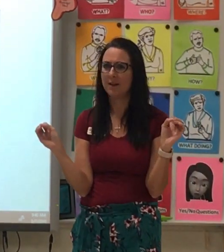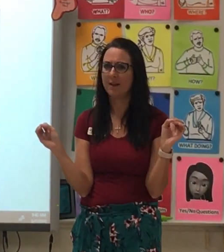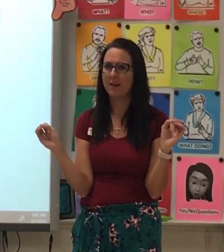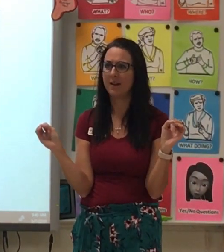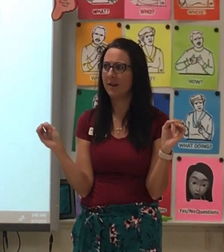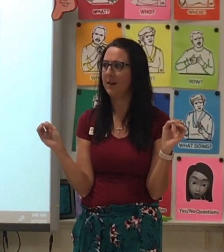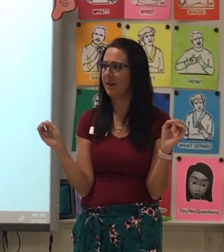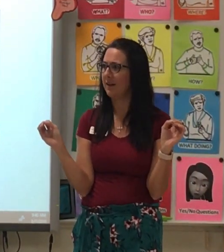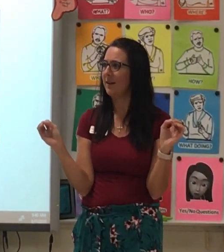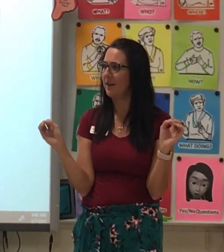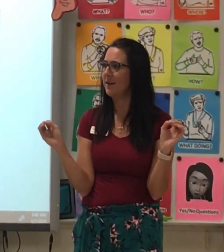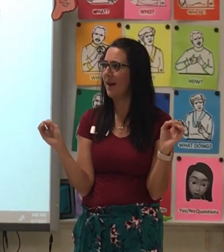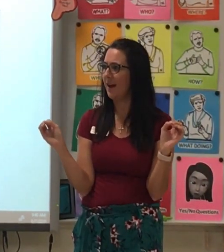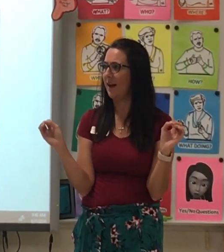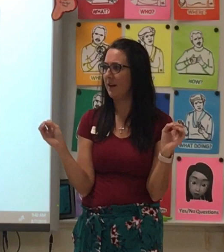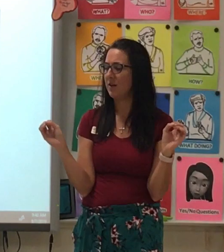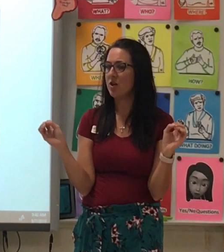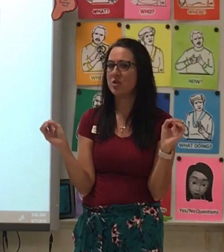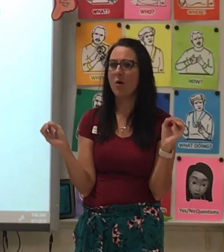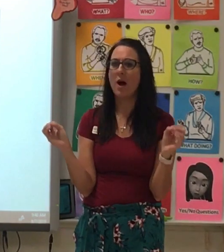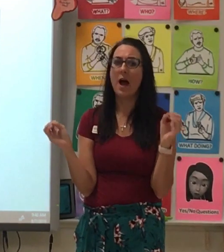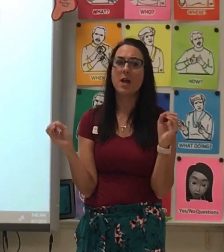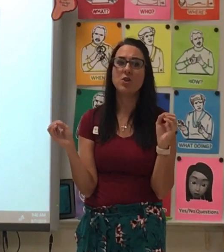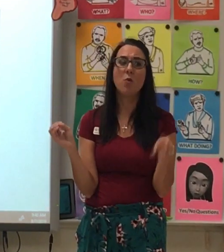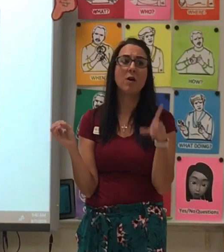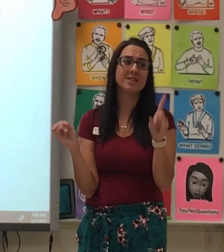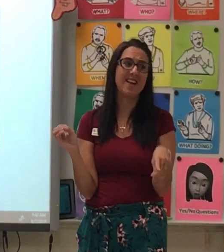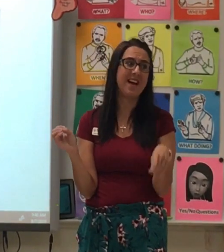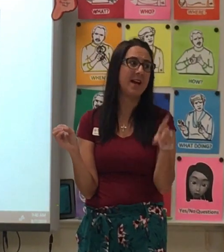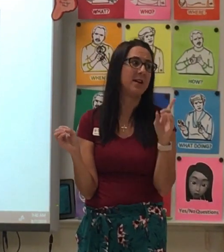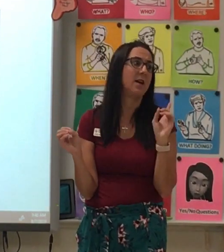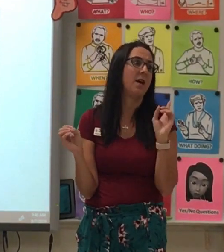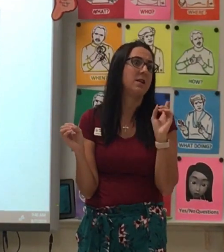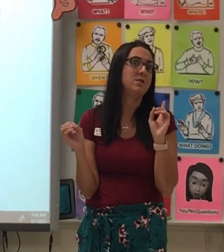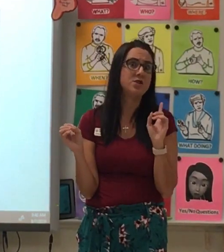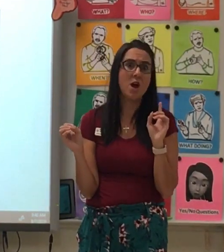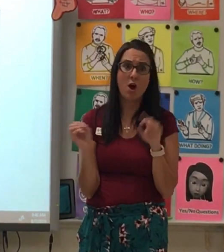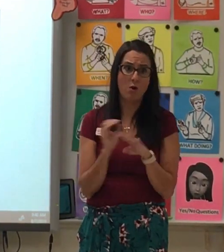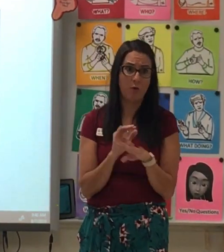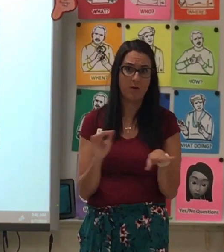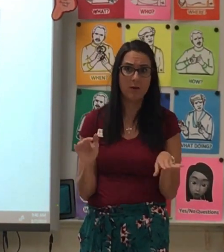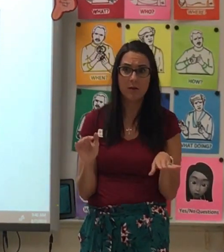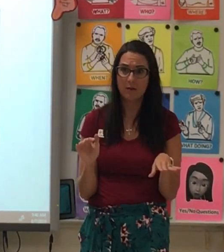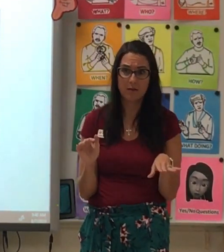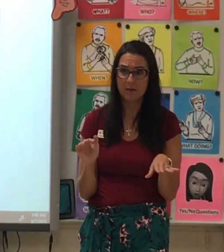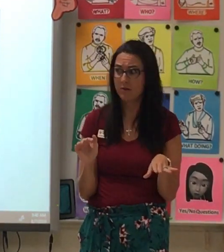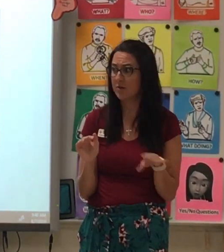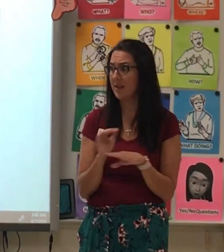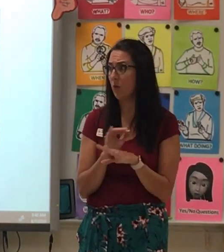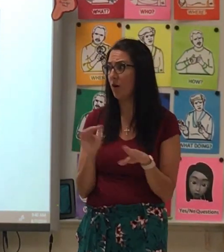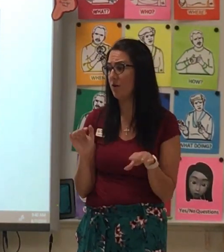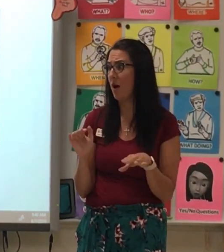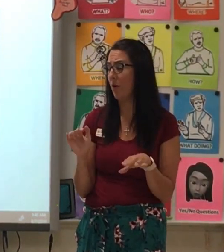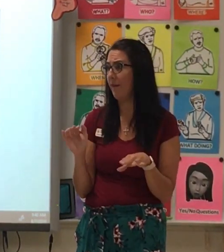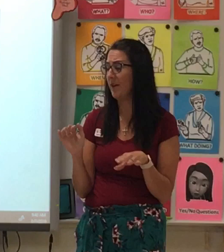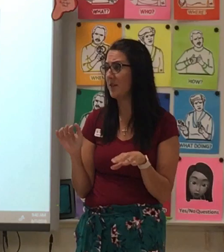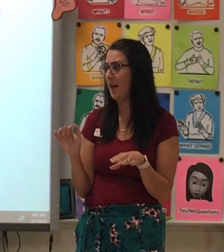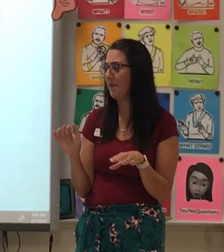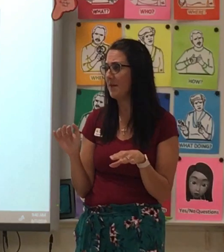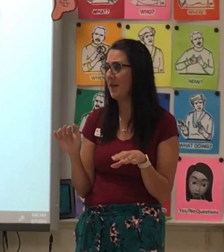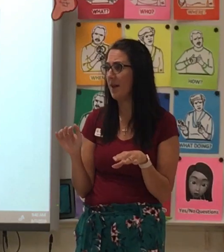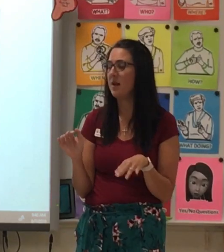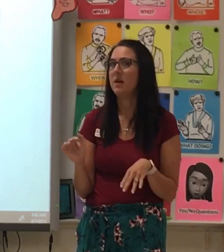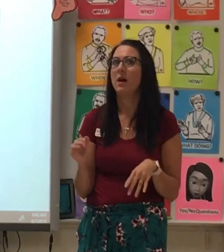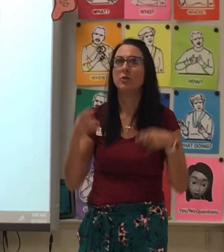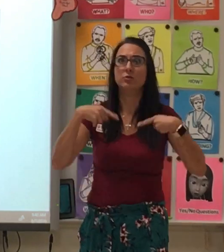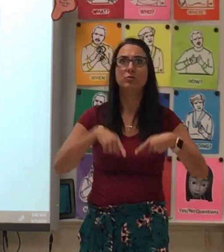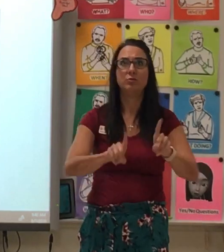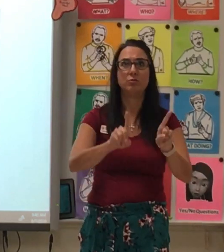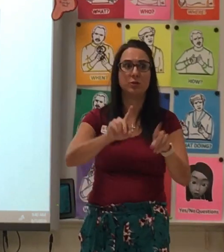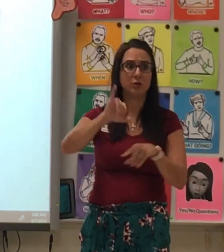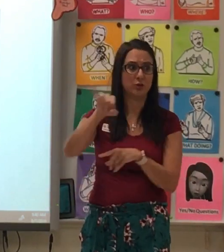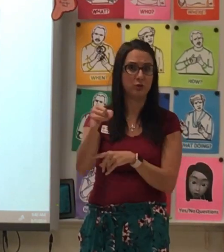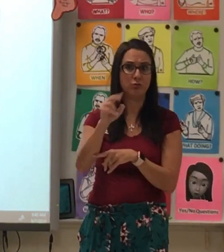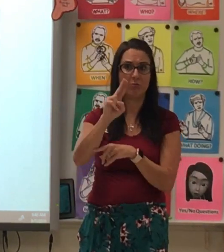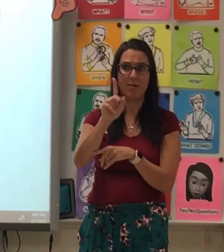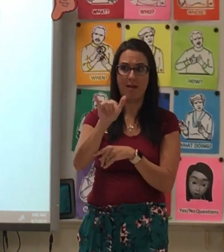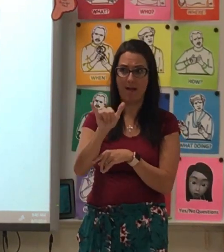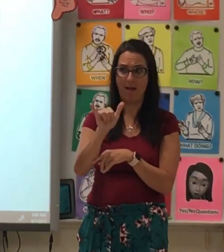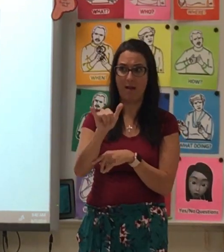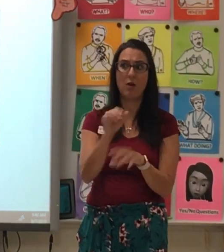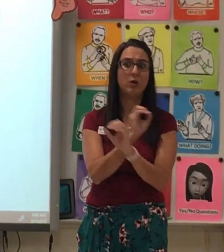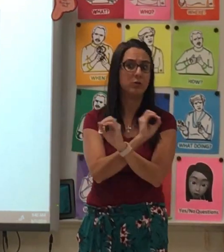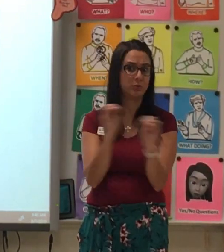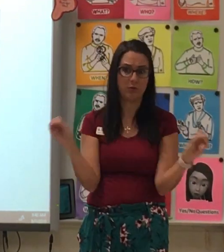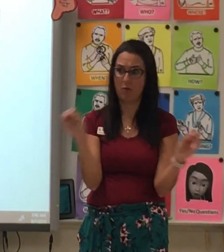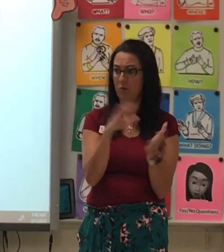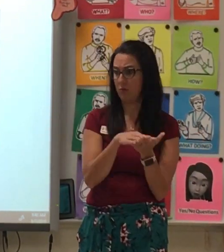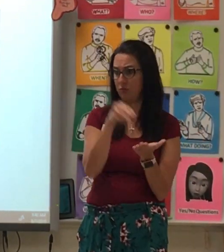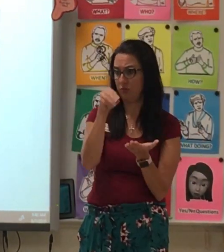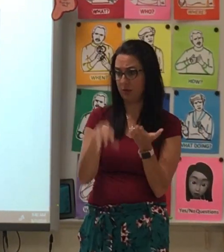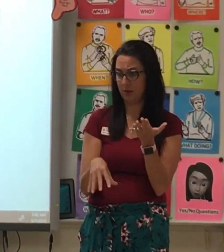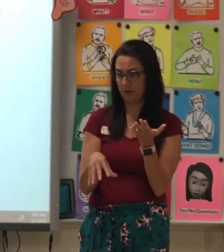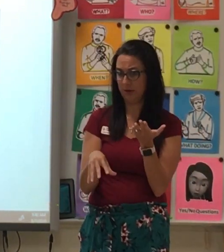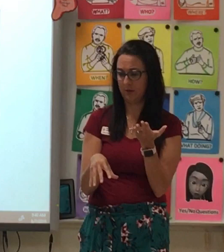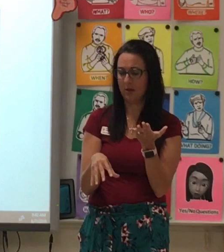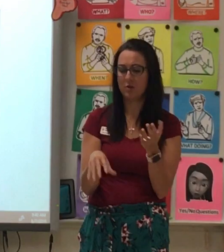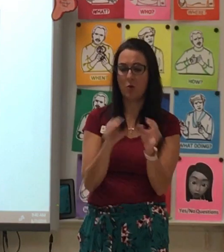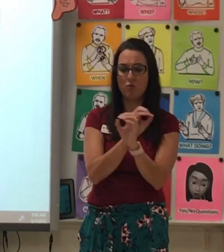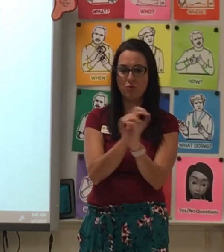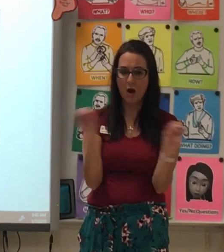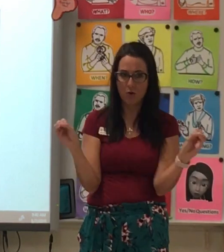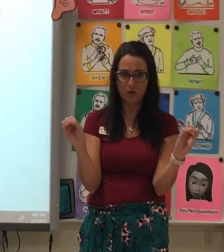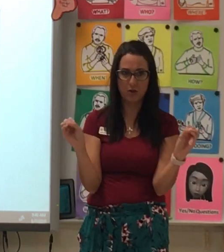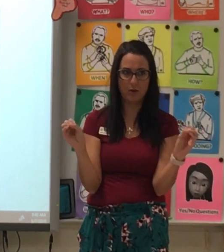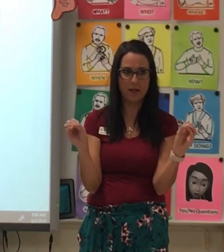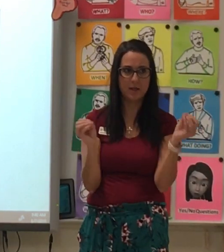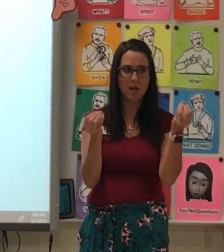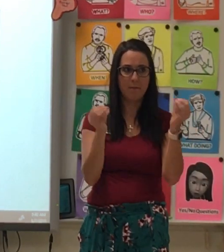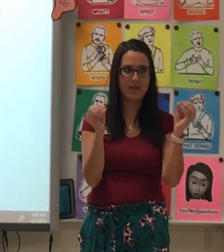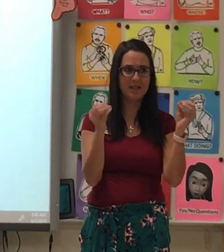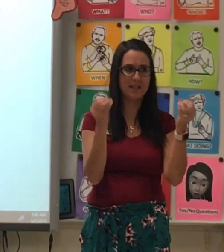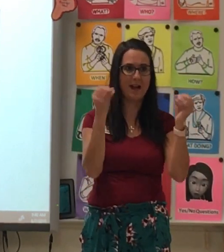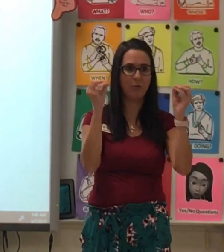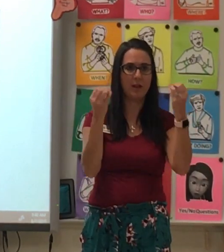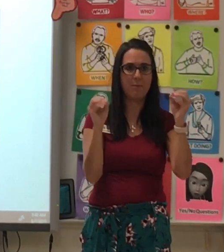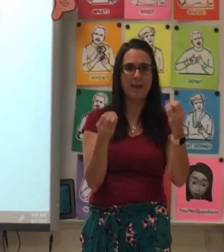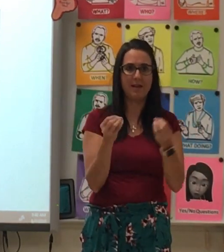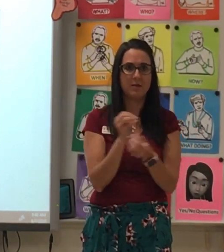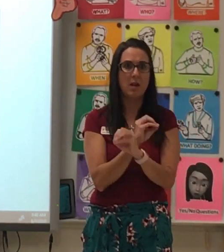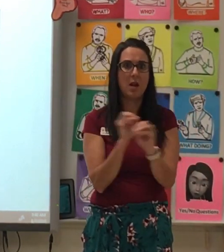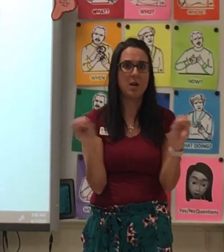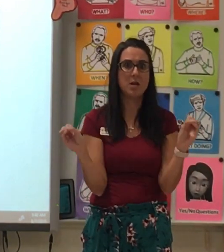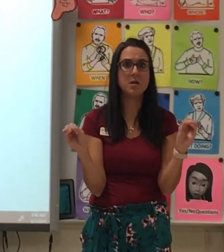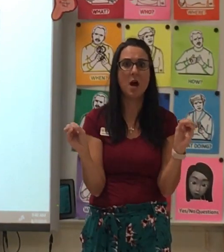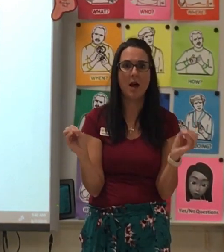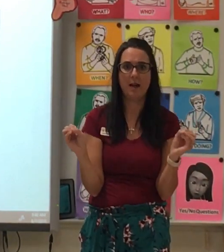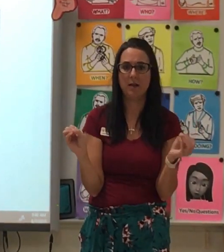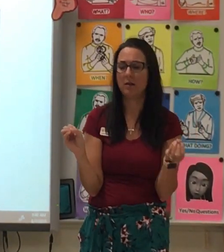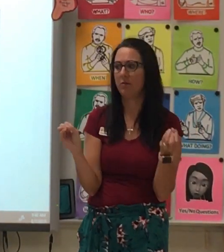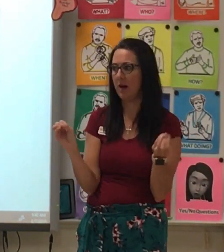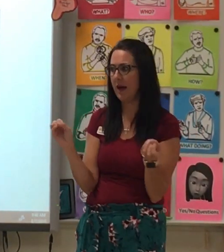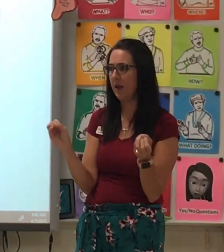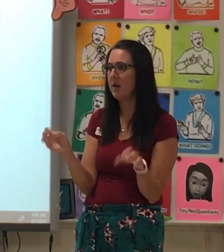Student: (answering) Yeah..so you all said no, you said the word no the first time. No students.. but this sign really means NONE...right?